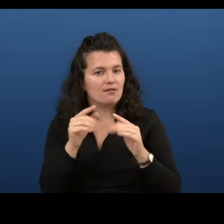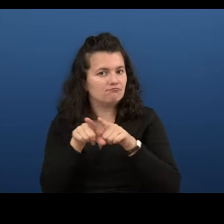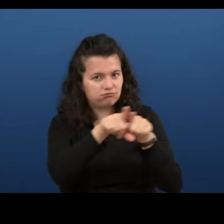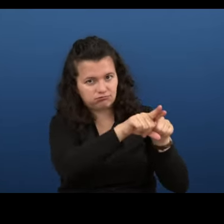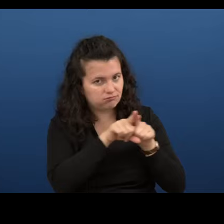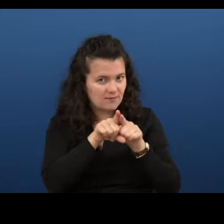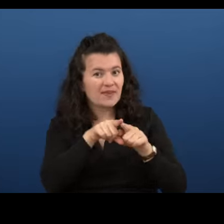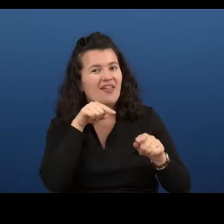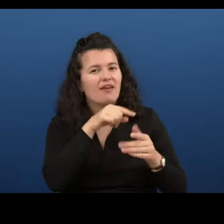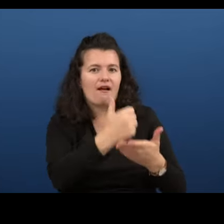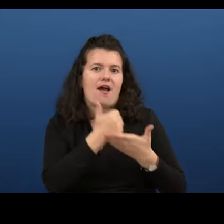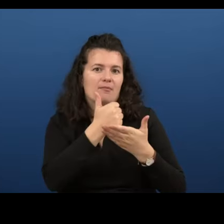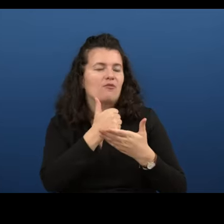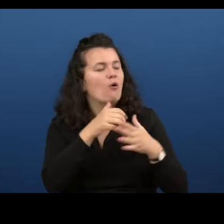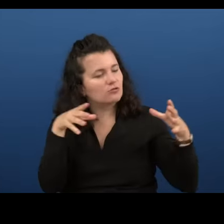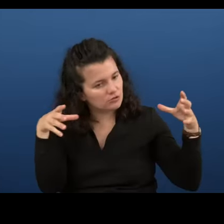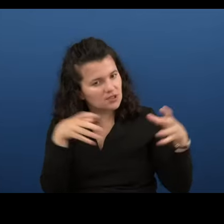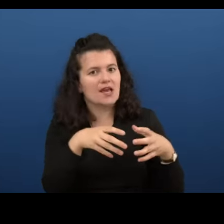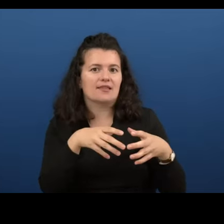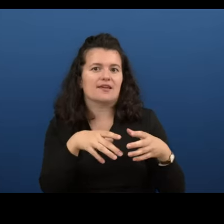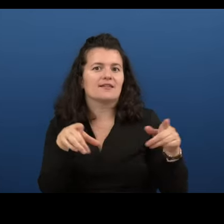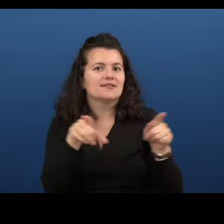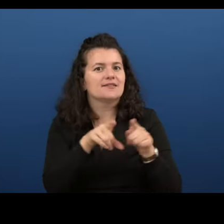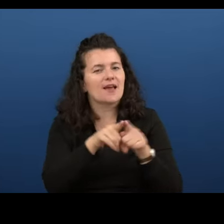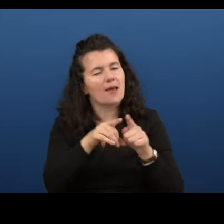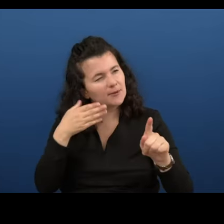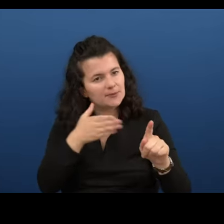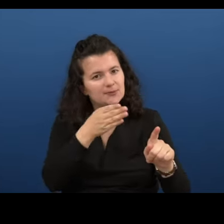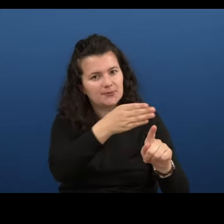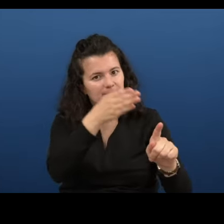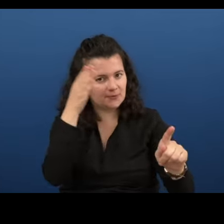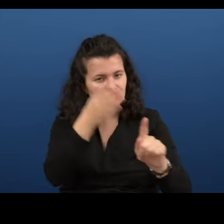12:05:40 We have about I want to share about four quick achievements in the last 10 months.